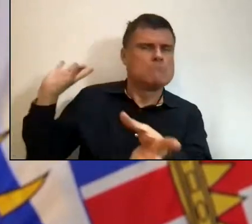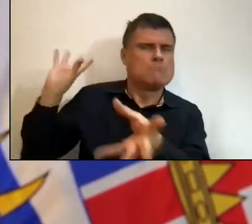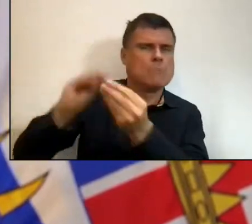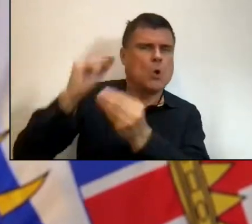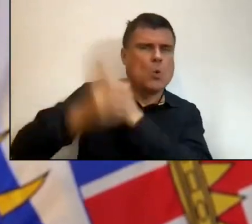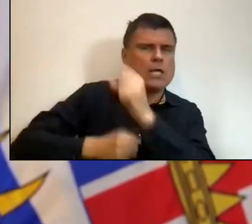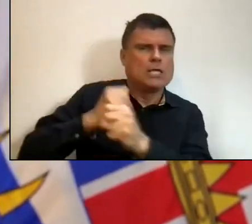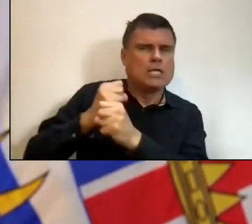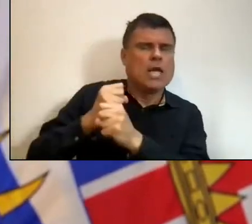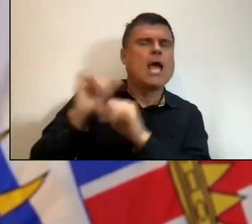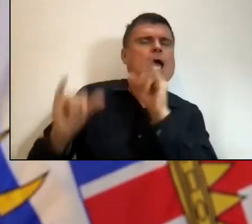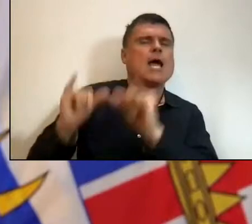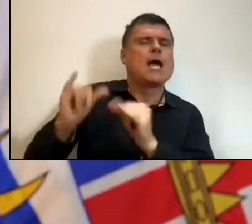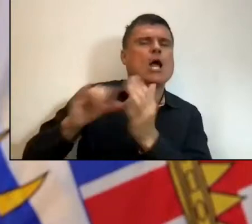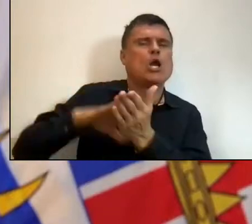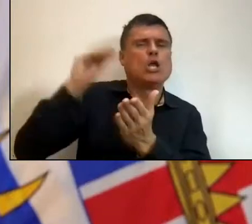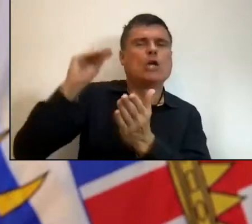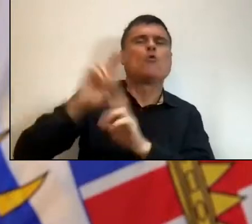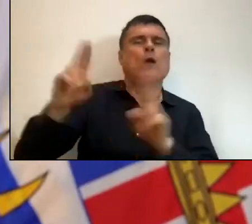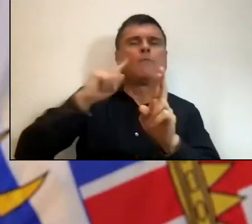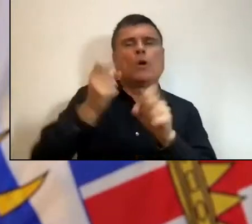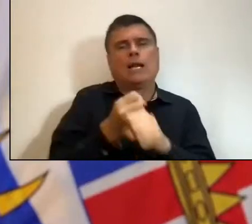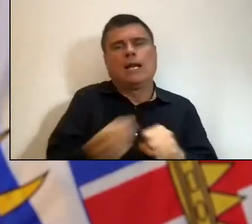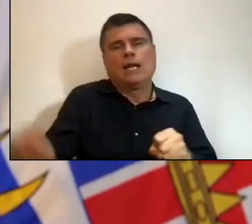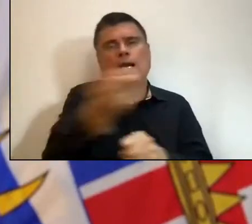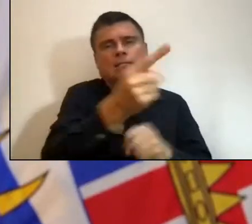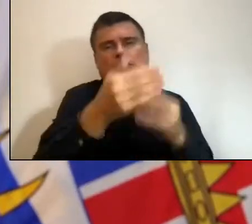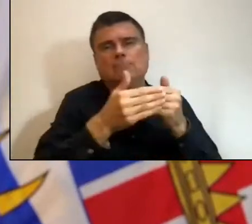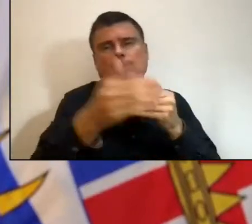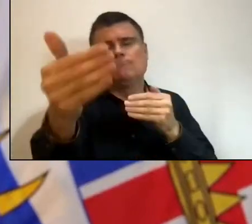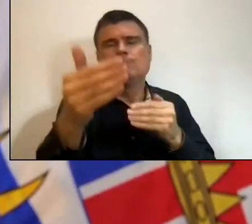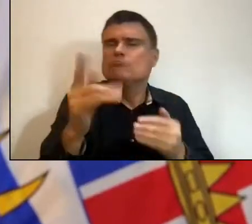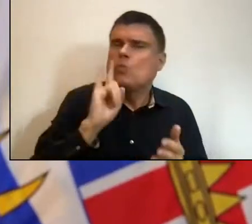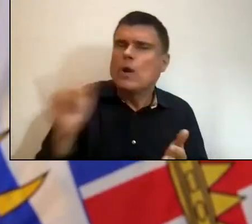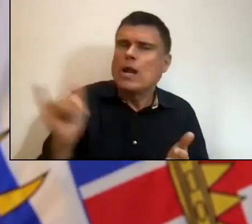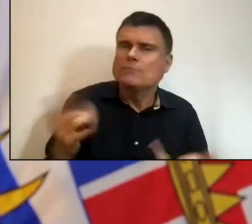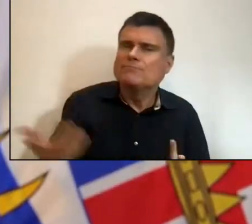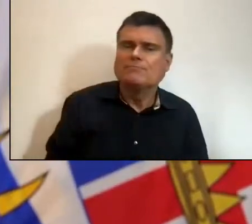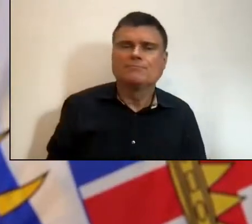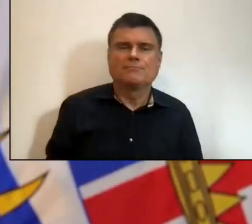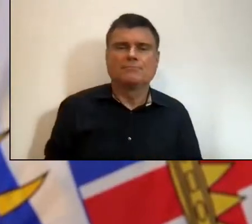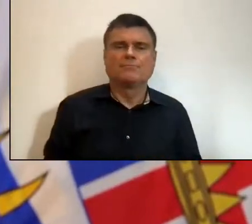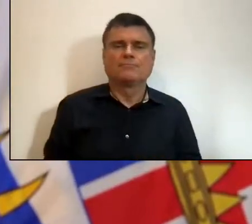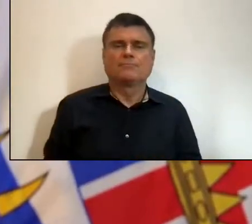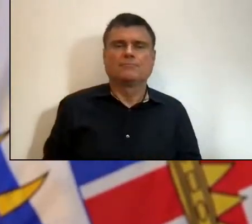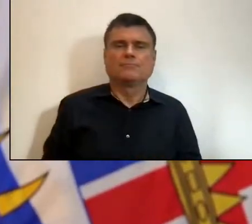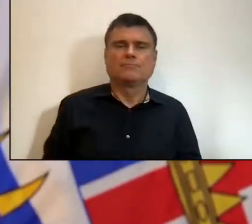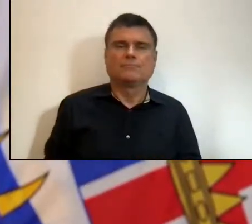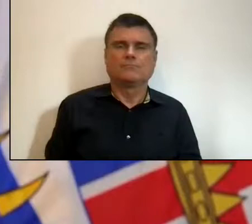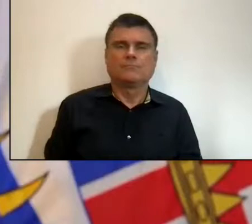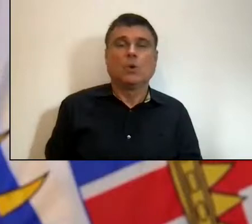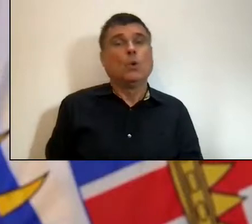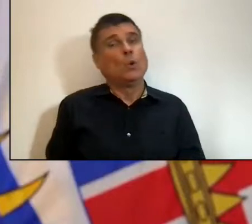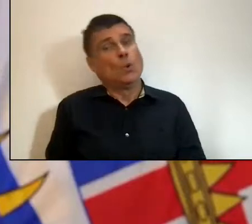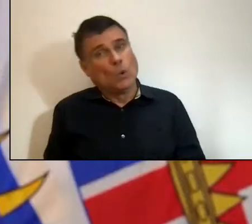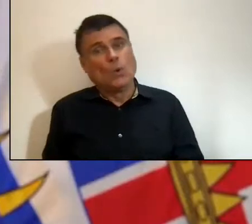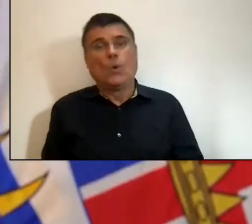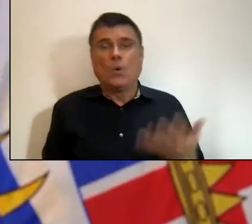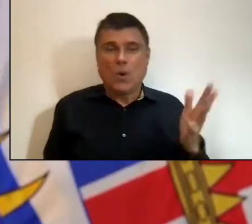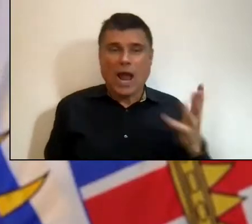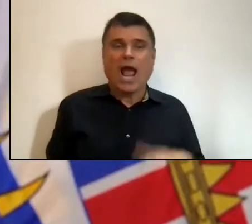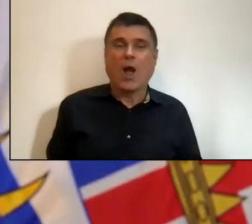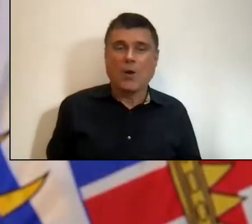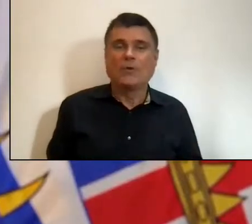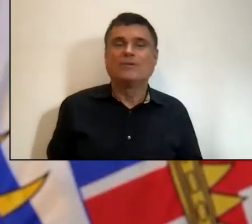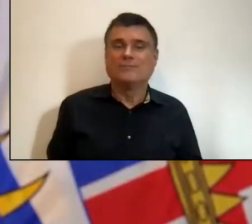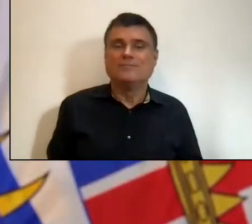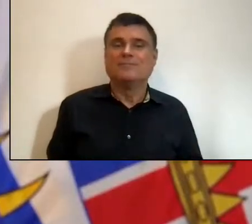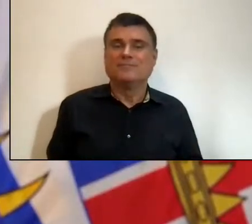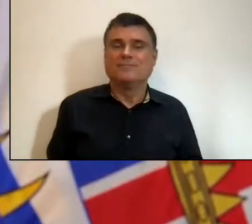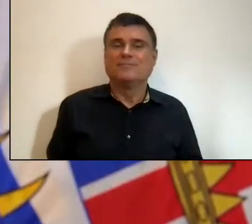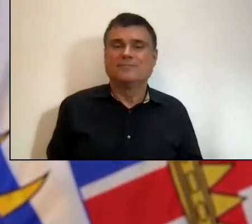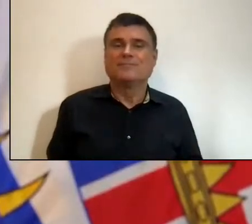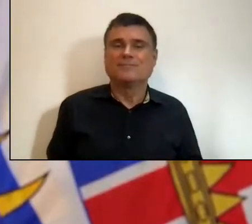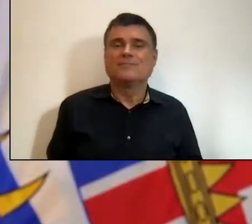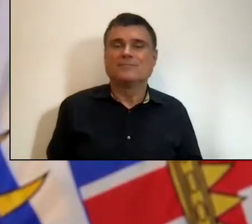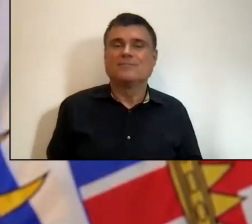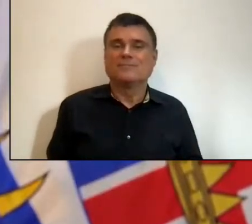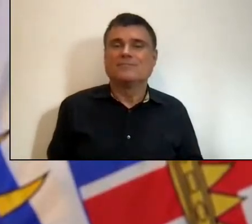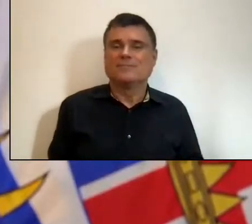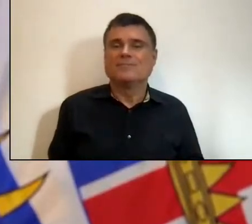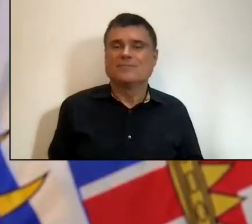the upcoming year?